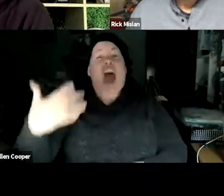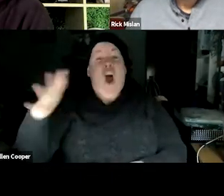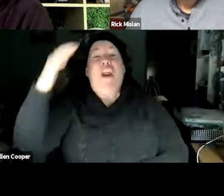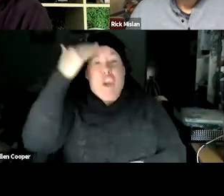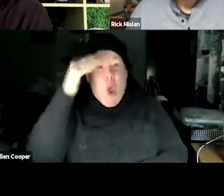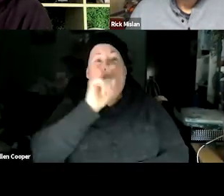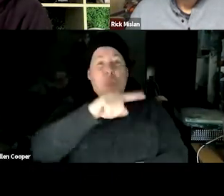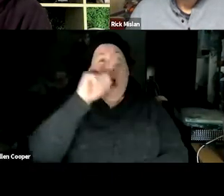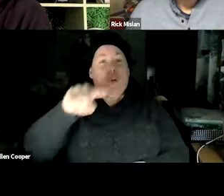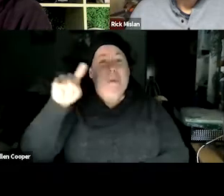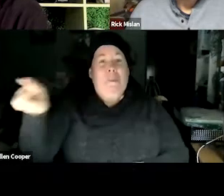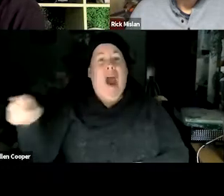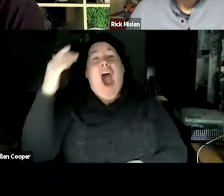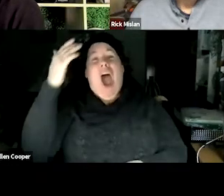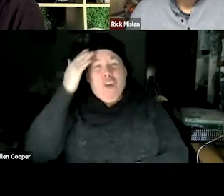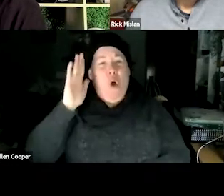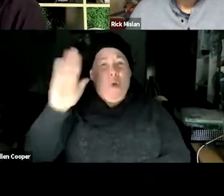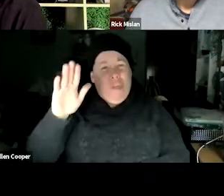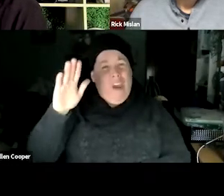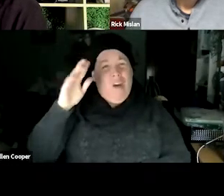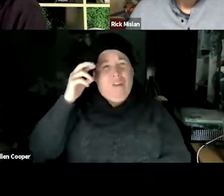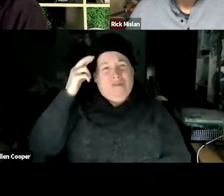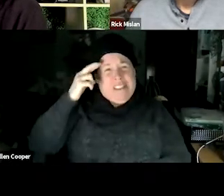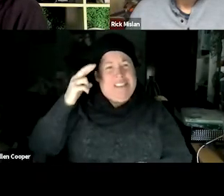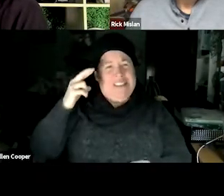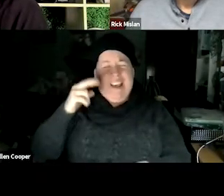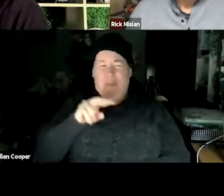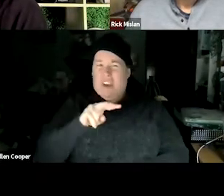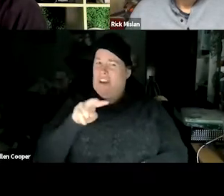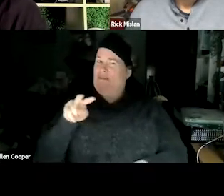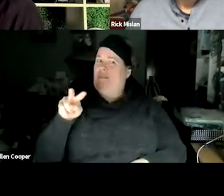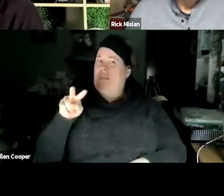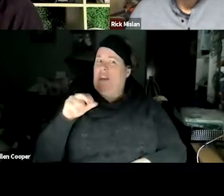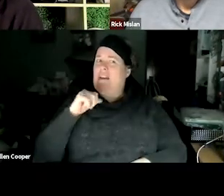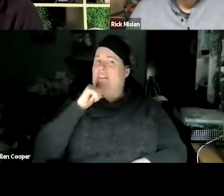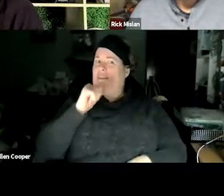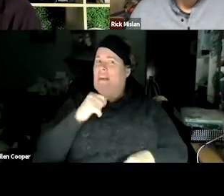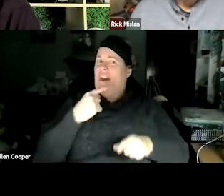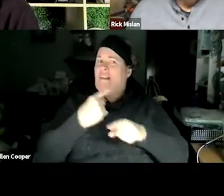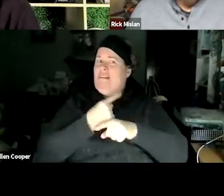I know how they operate. And I'm like, this is not normal. So what's going on. Rick Mislan: And, you know,